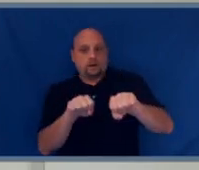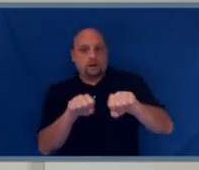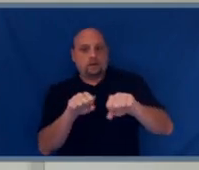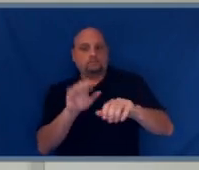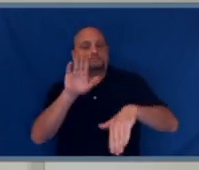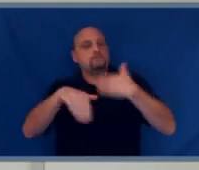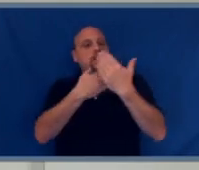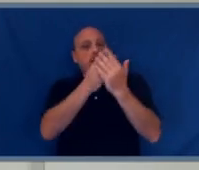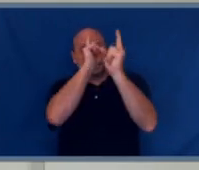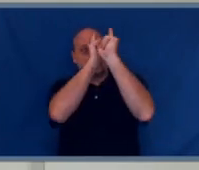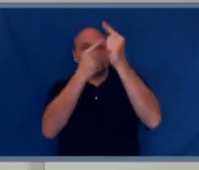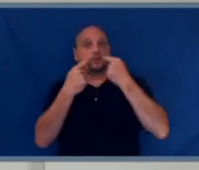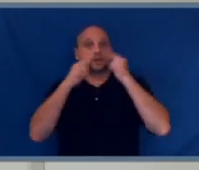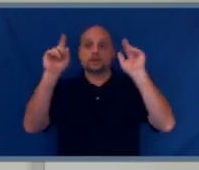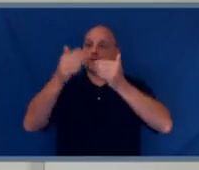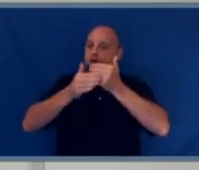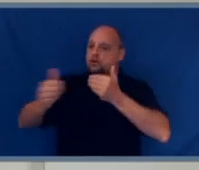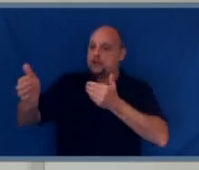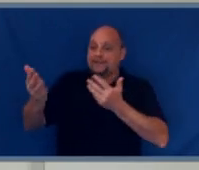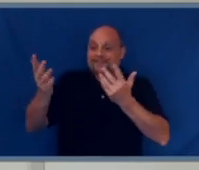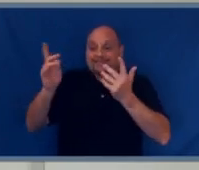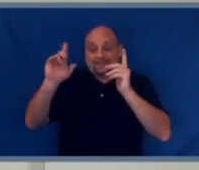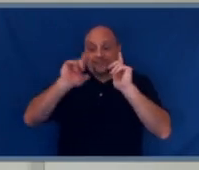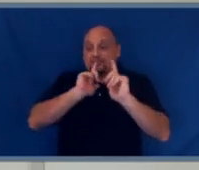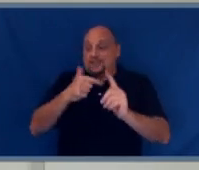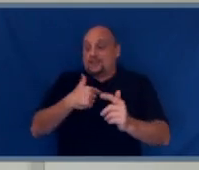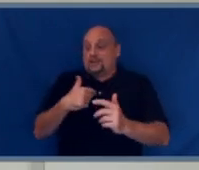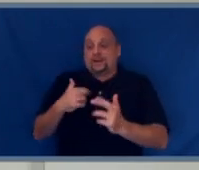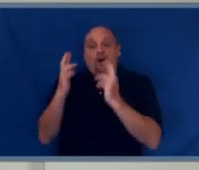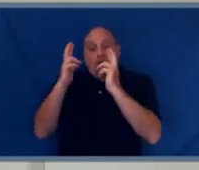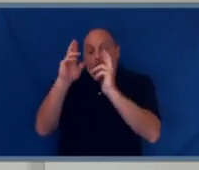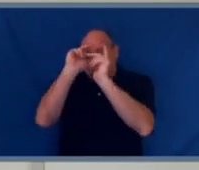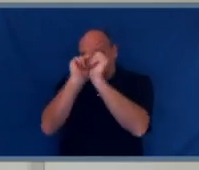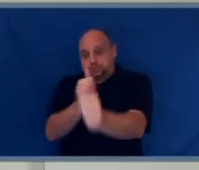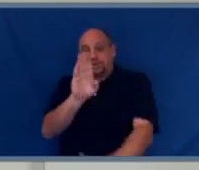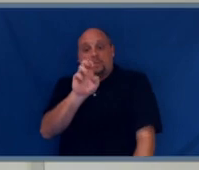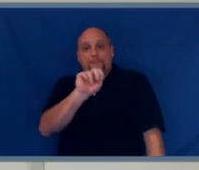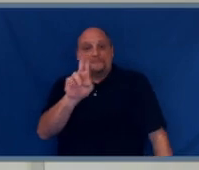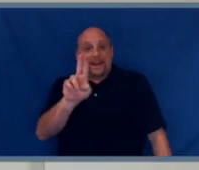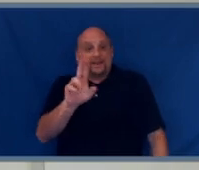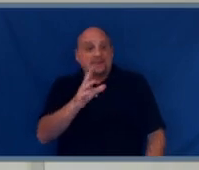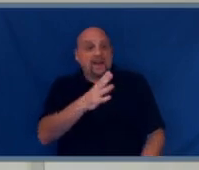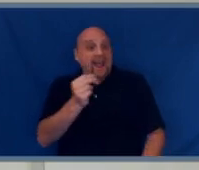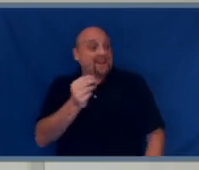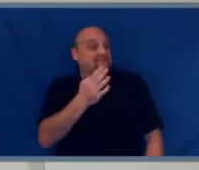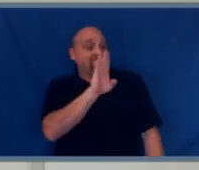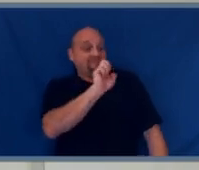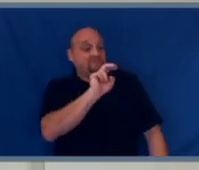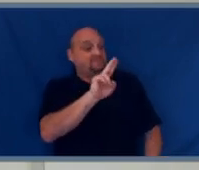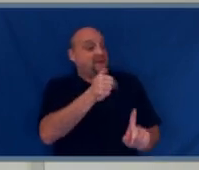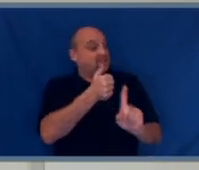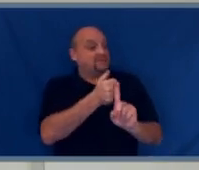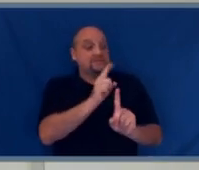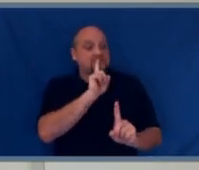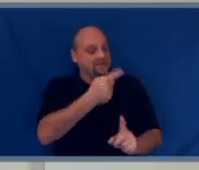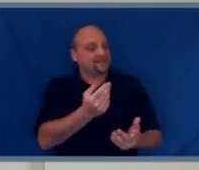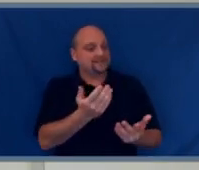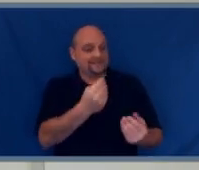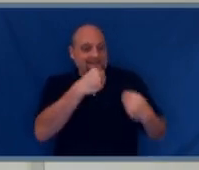WAS UP TO BENNU. TURNS OUT IT COMPLIED.